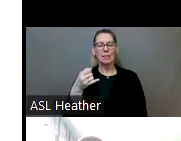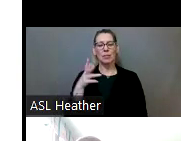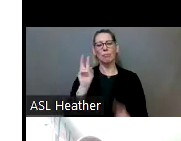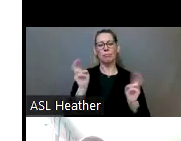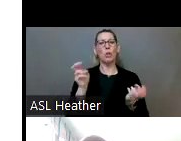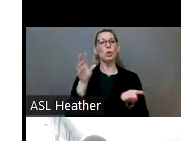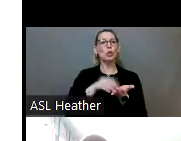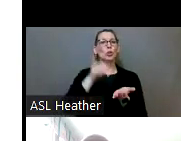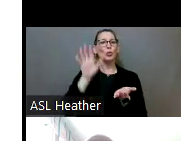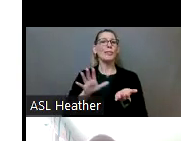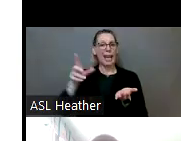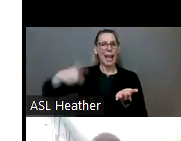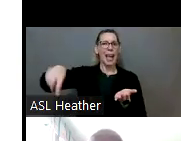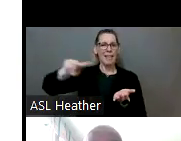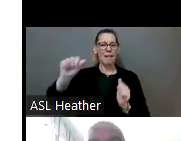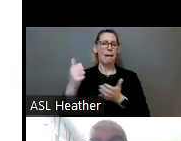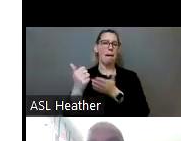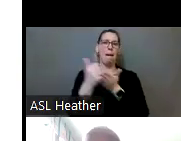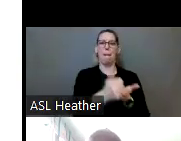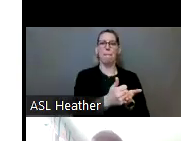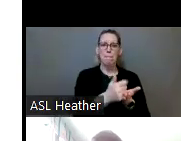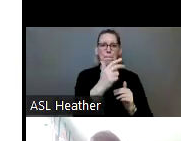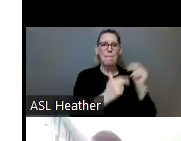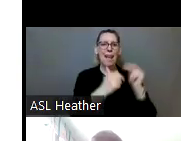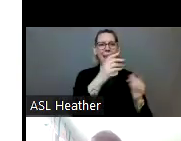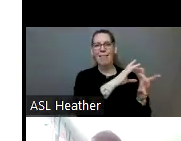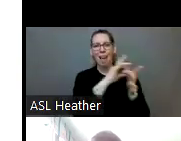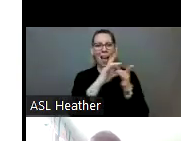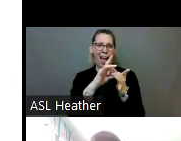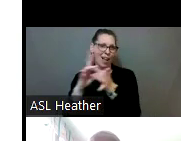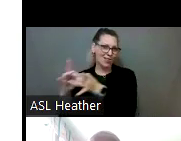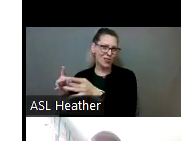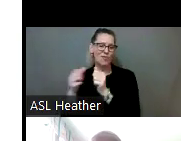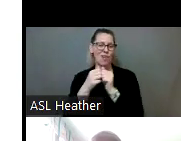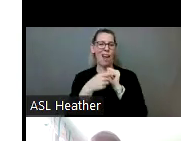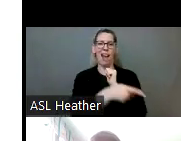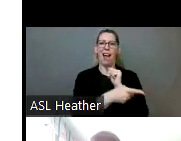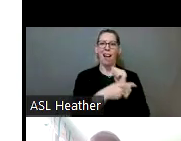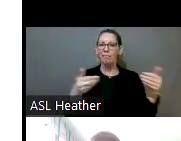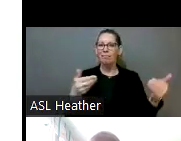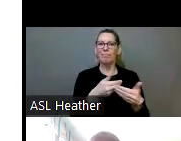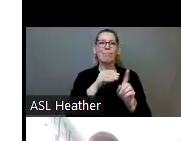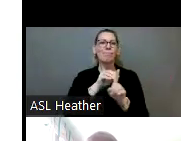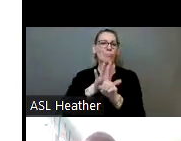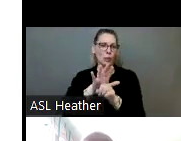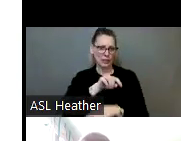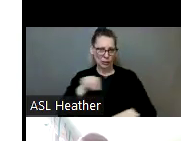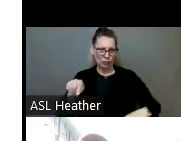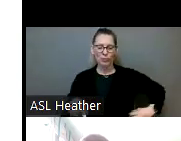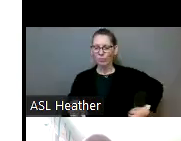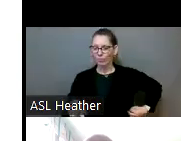use to help build those connections and help with orientation. Some other